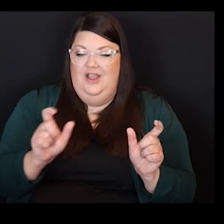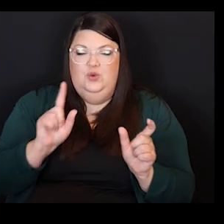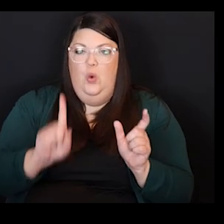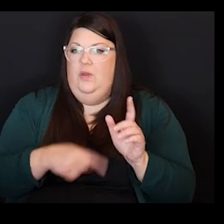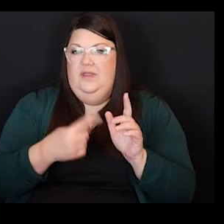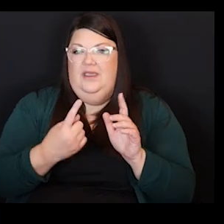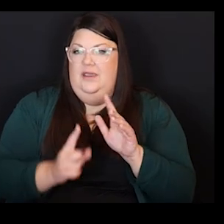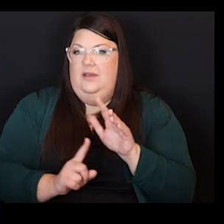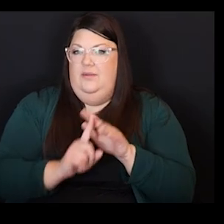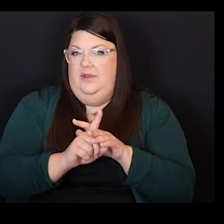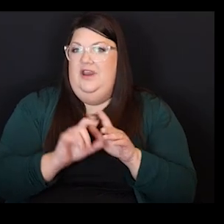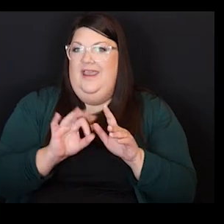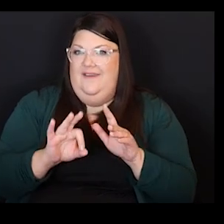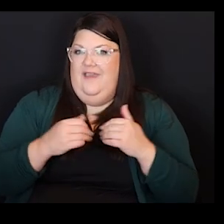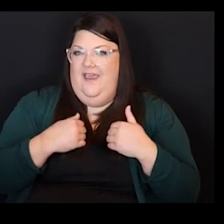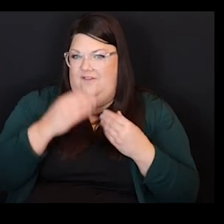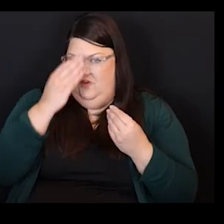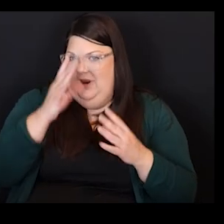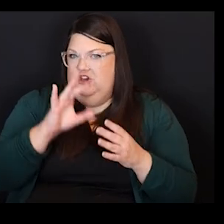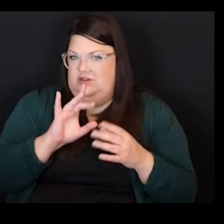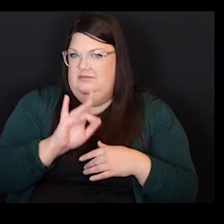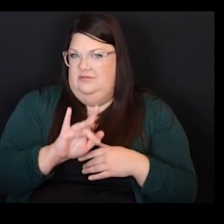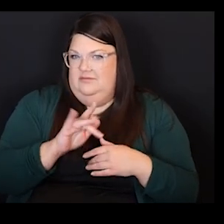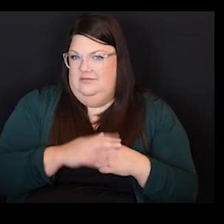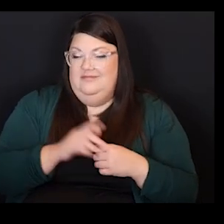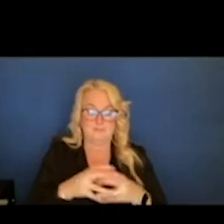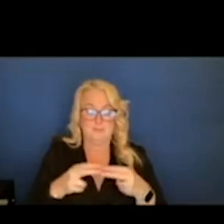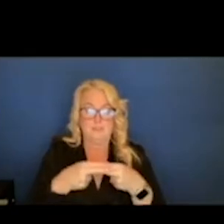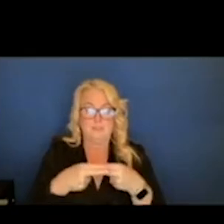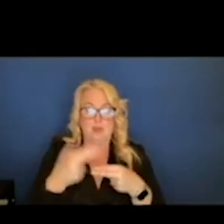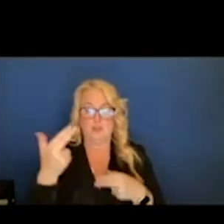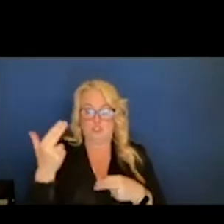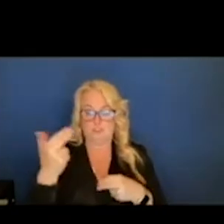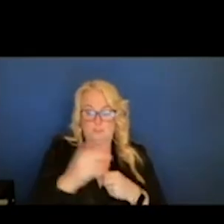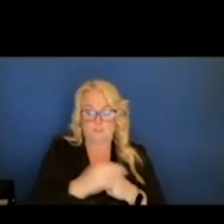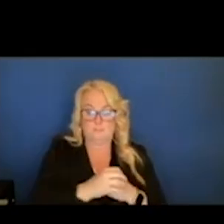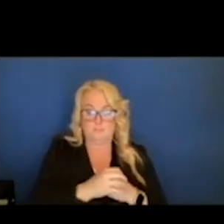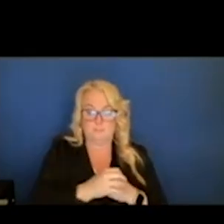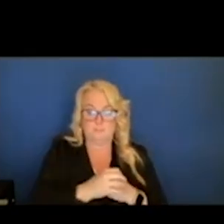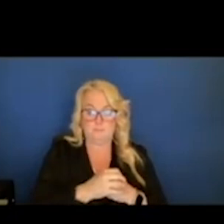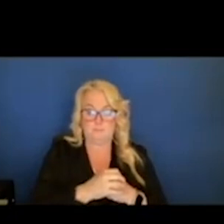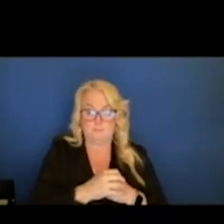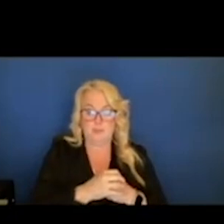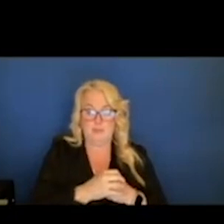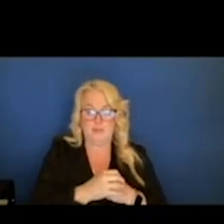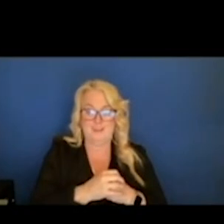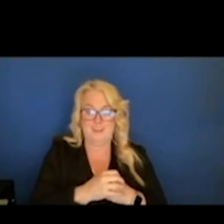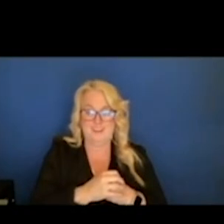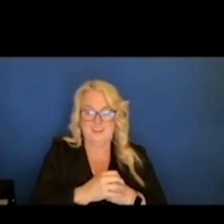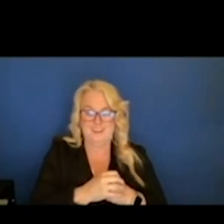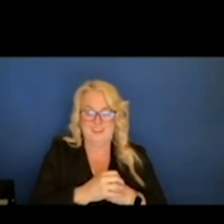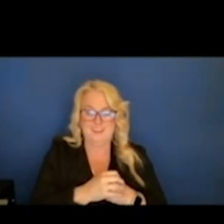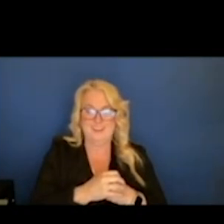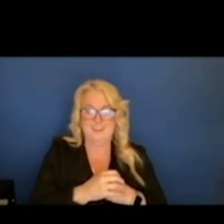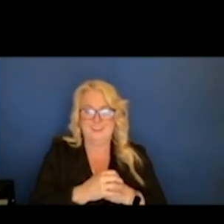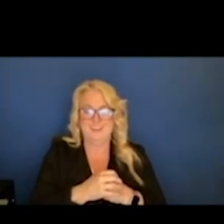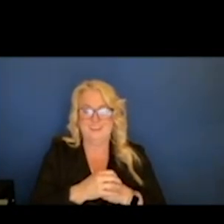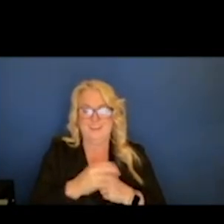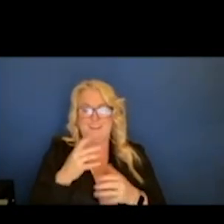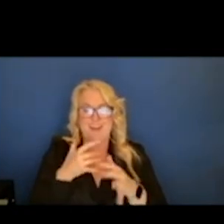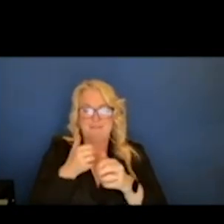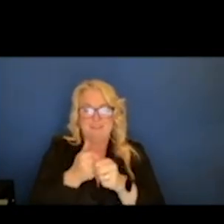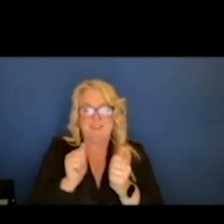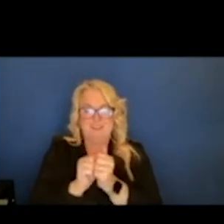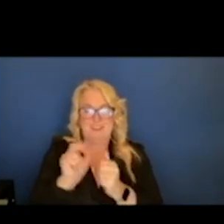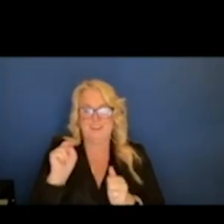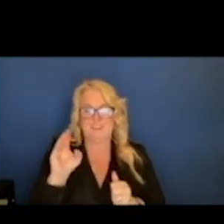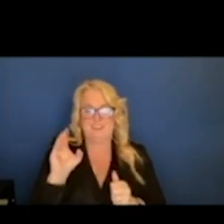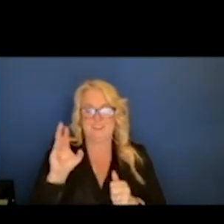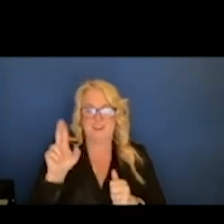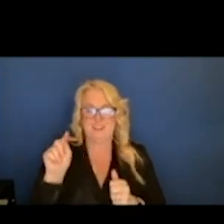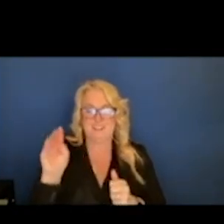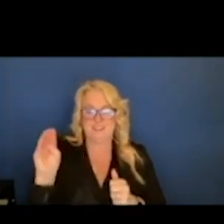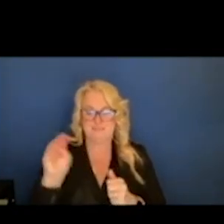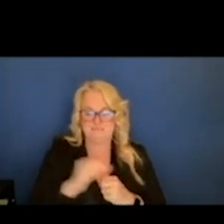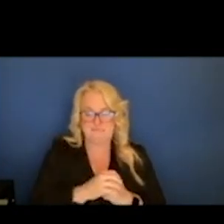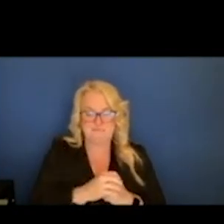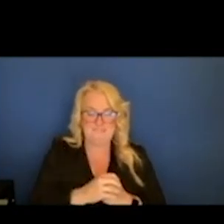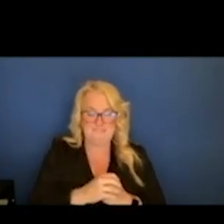is available for these items. [Lindsay] Slide 13. Stay updated with NCRTM.